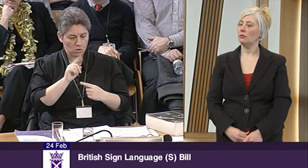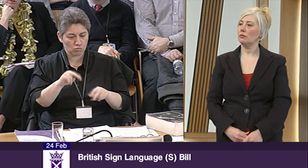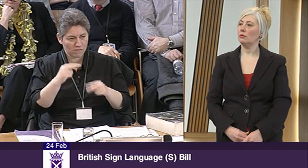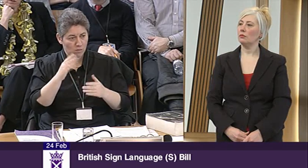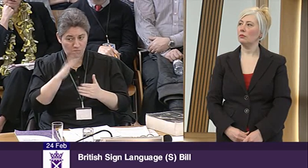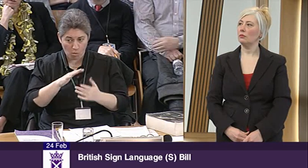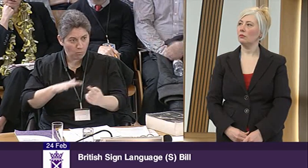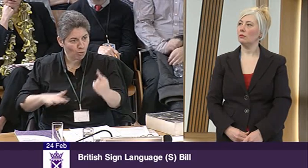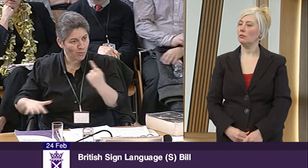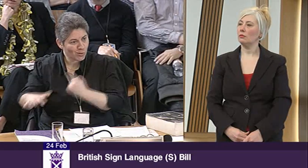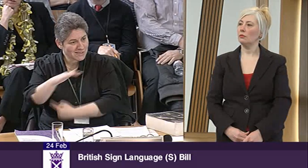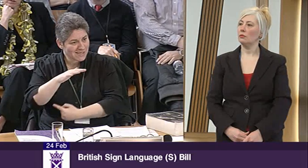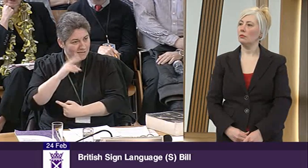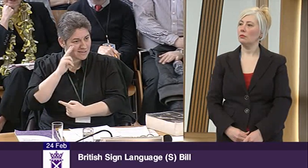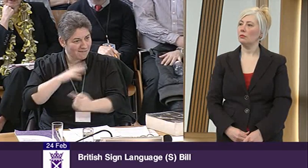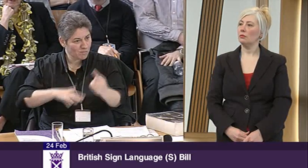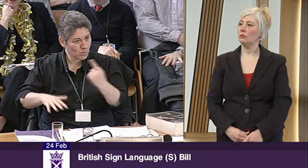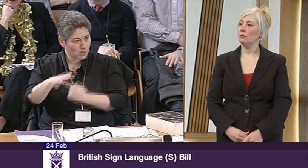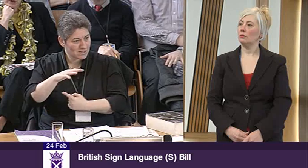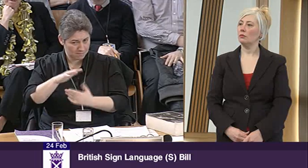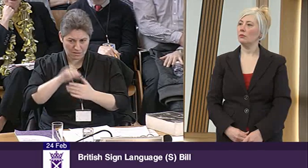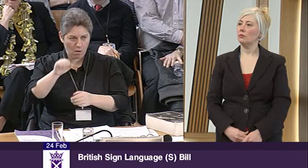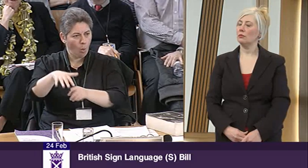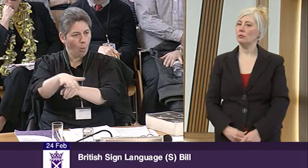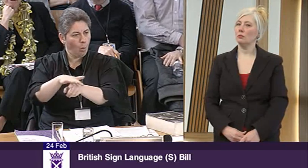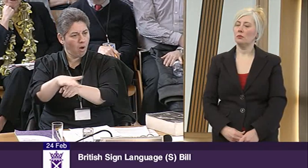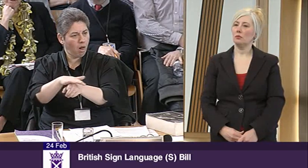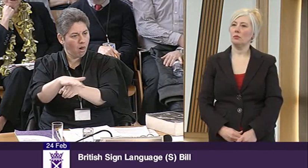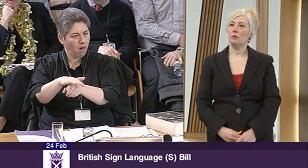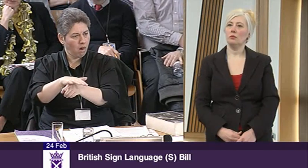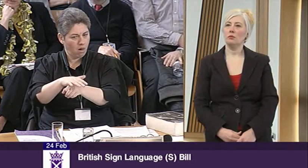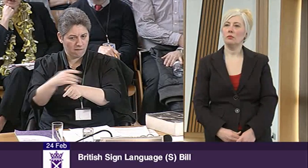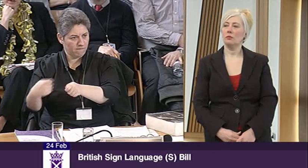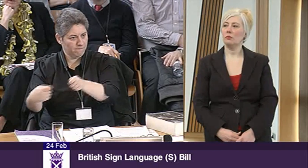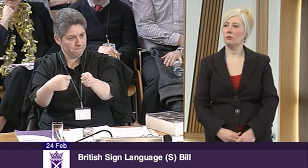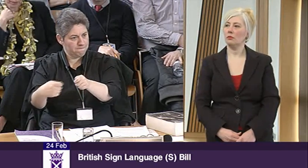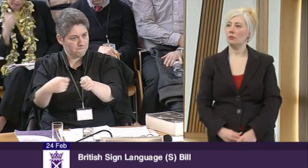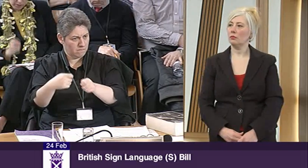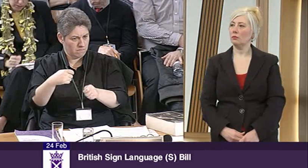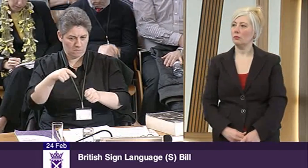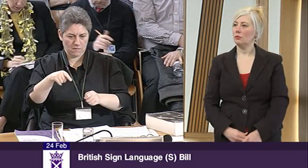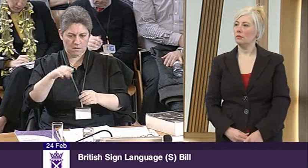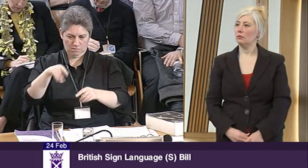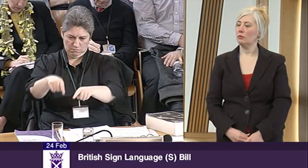improvements. It is important that reviews come from the community, so we need to tap